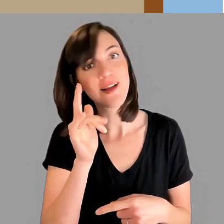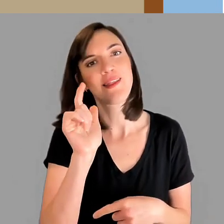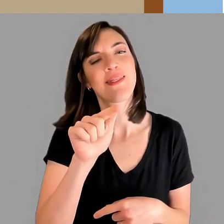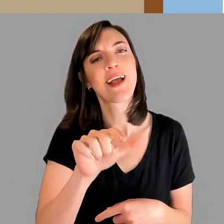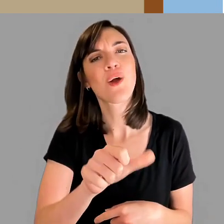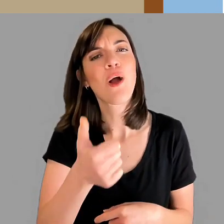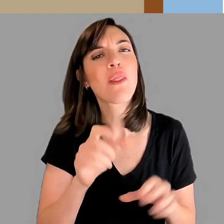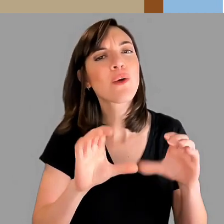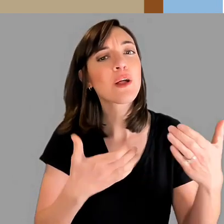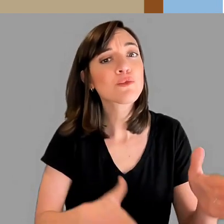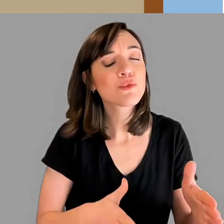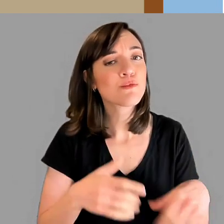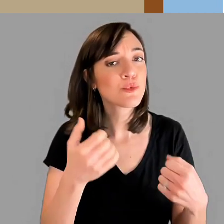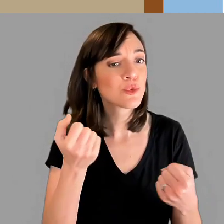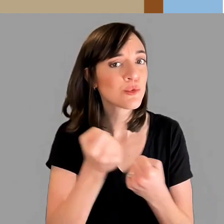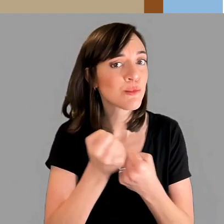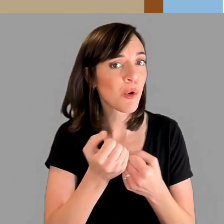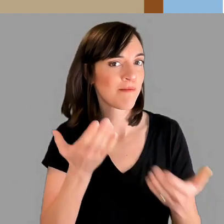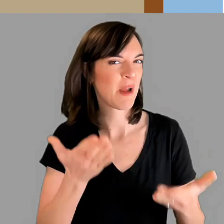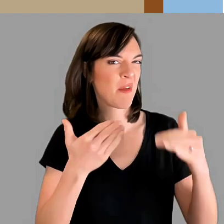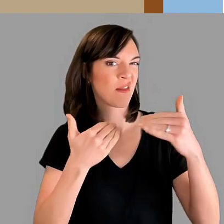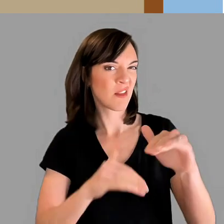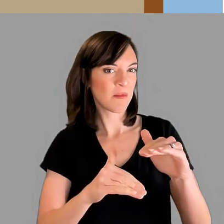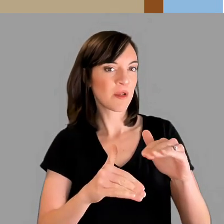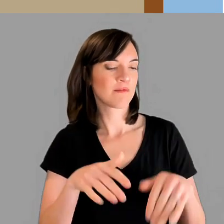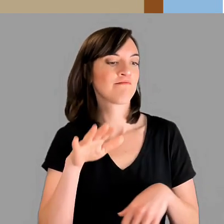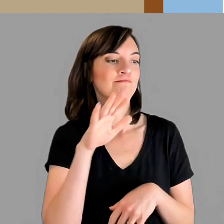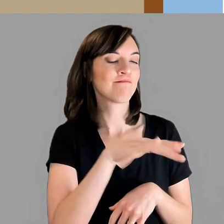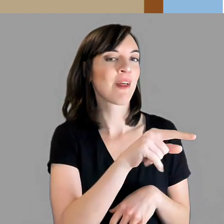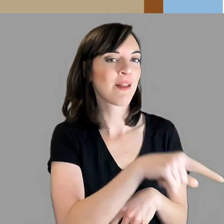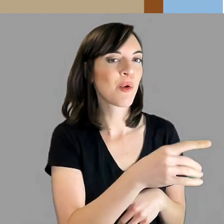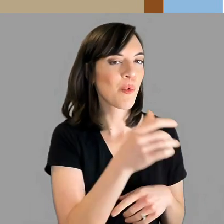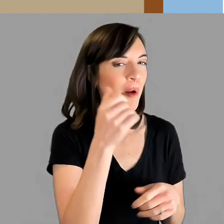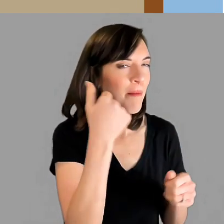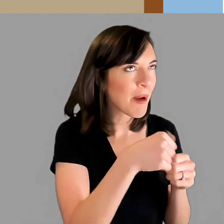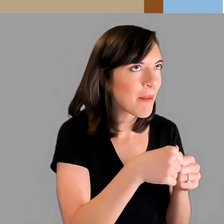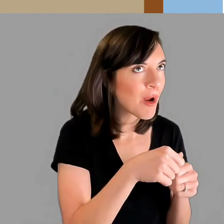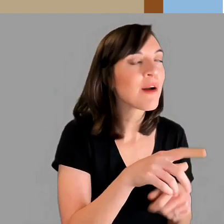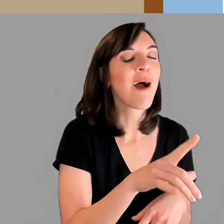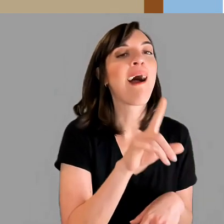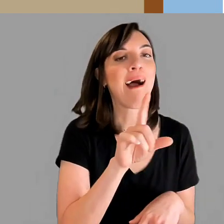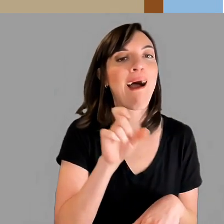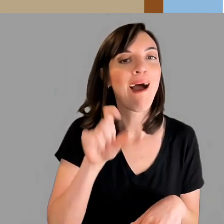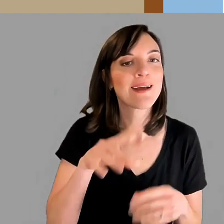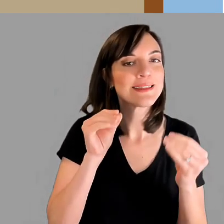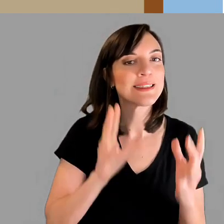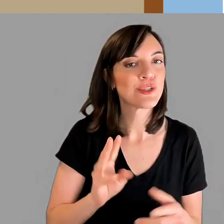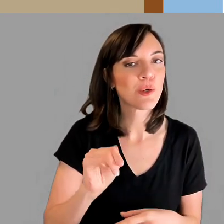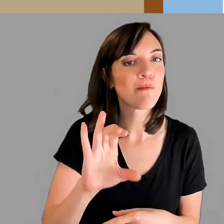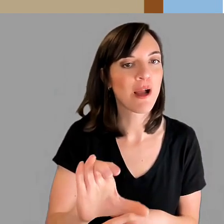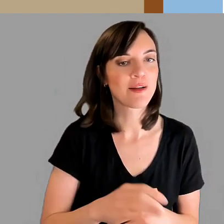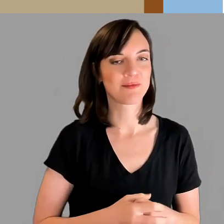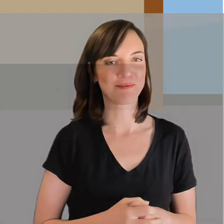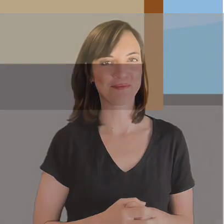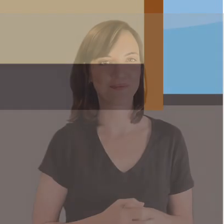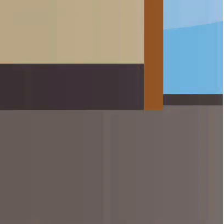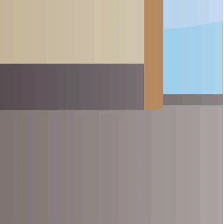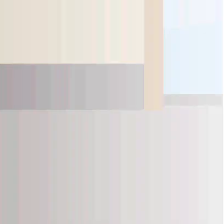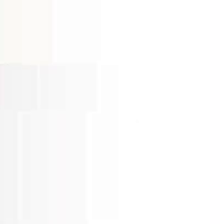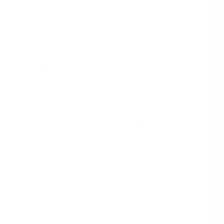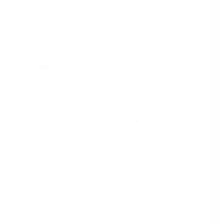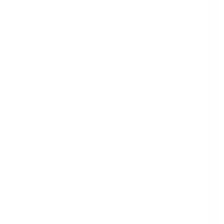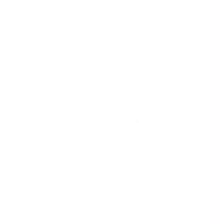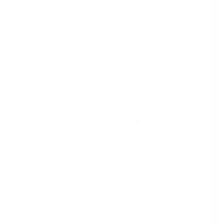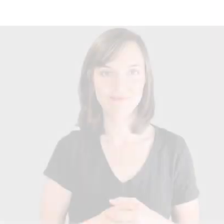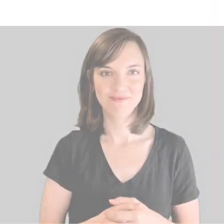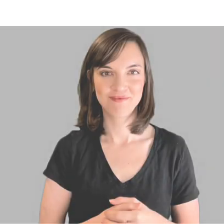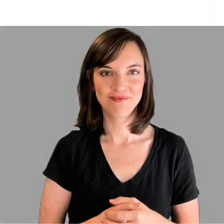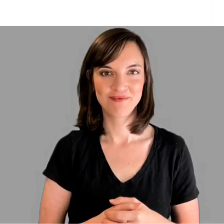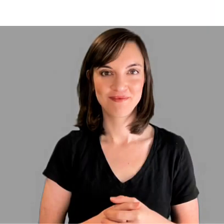will you please put the microphone on?” Ms. Williams replies, “Of course!”]